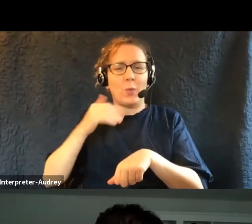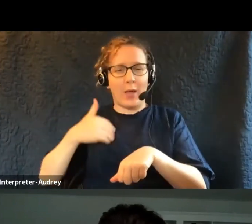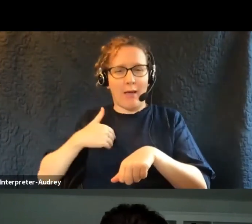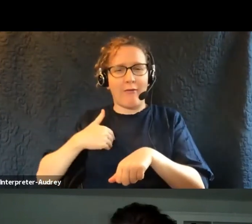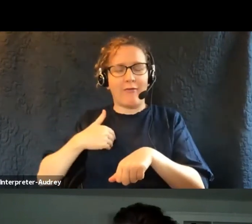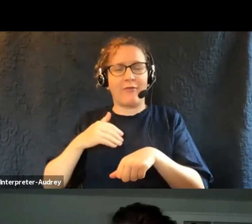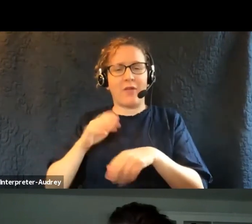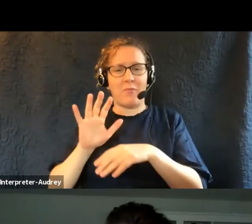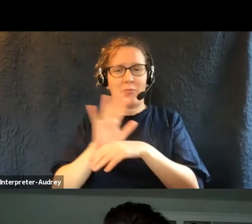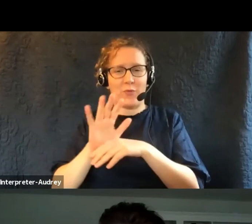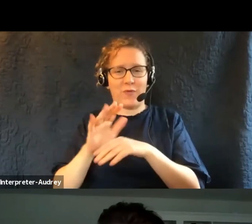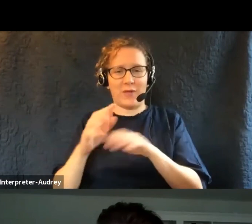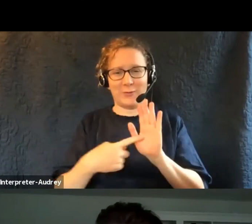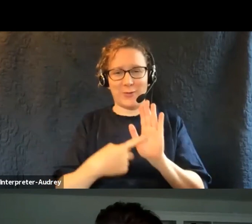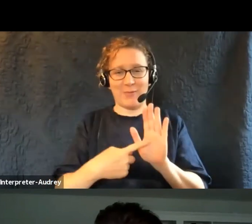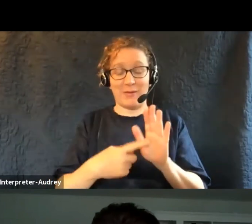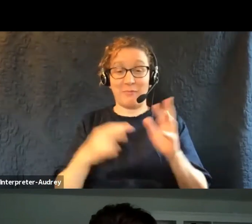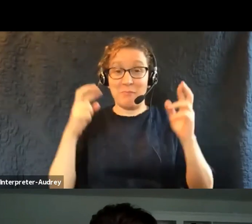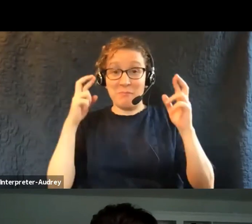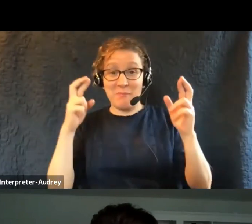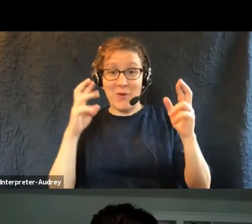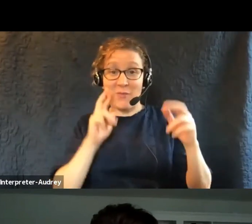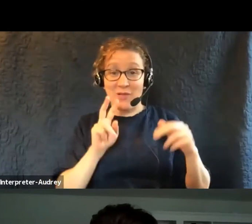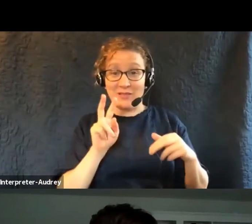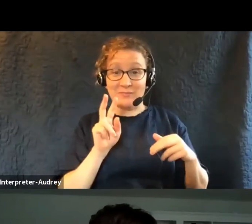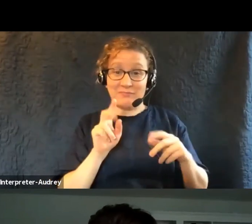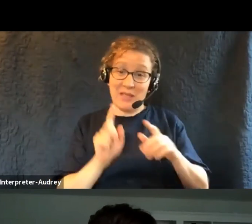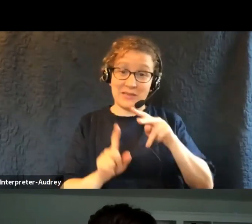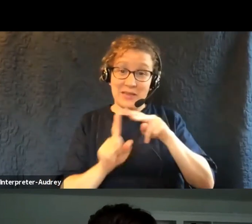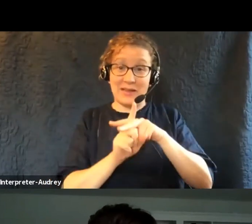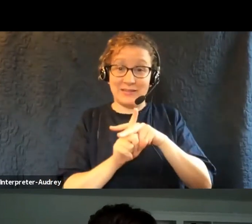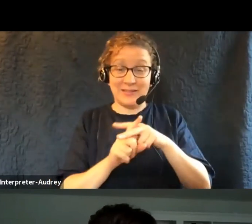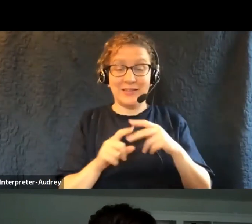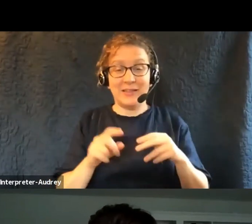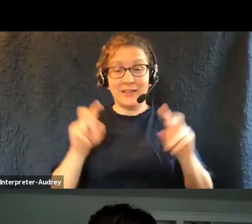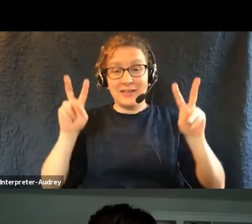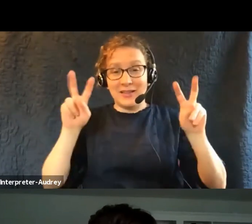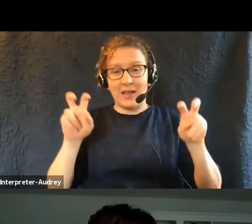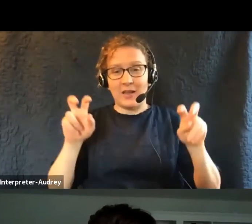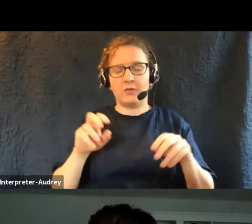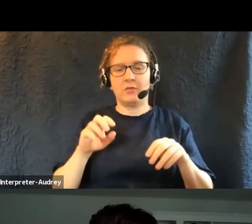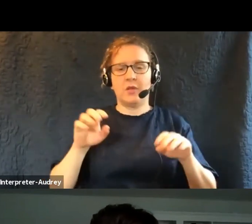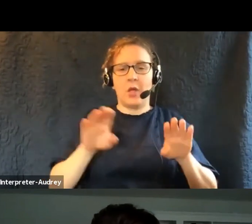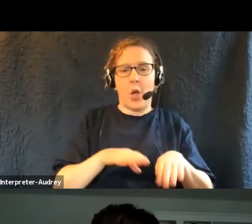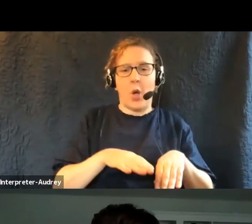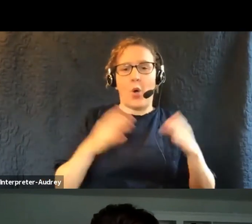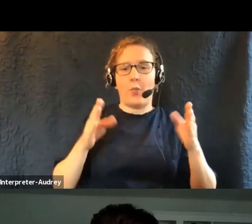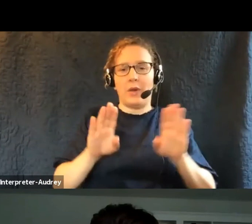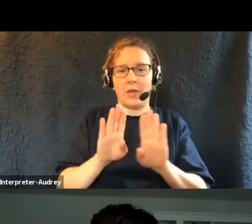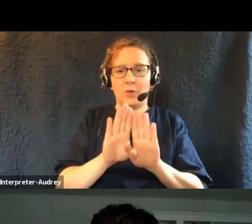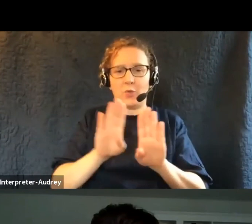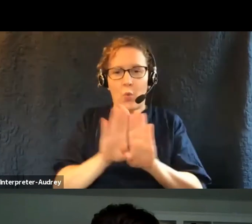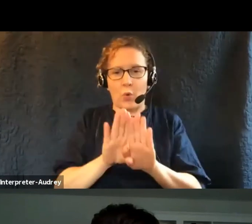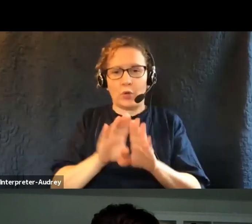will attend, and the title of the film is called: Opening Doors to College, and it is